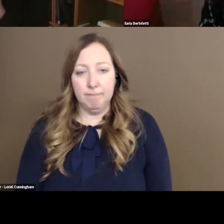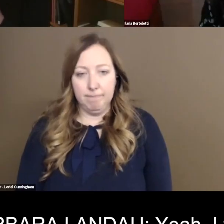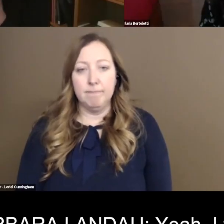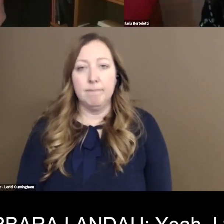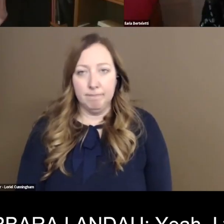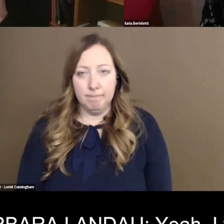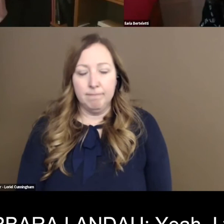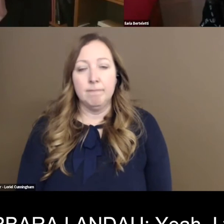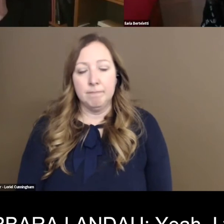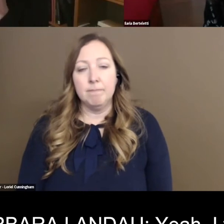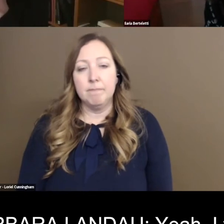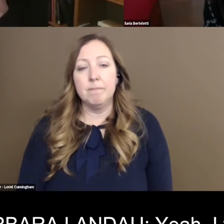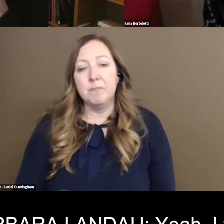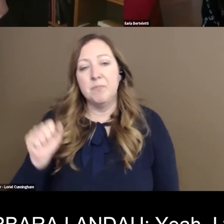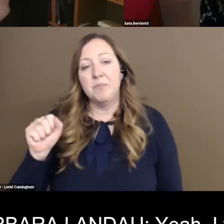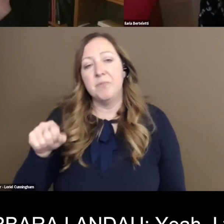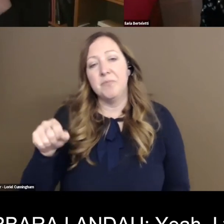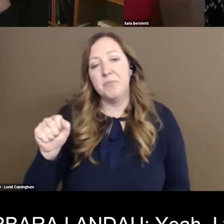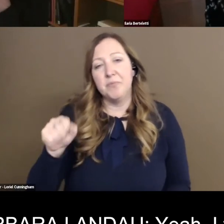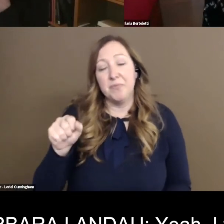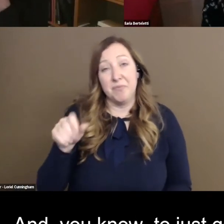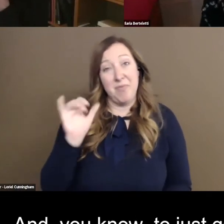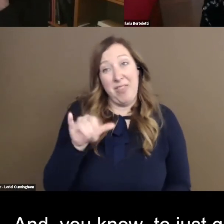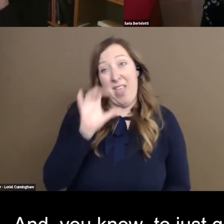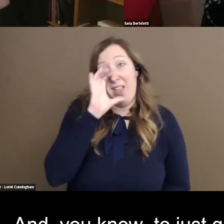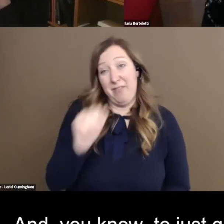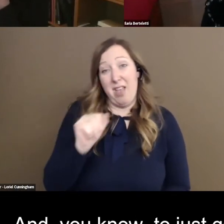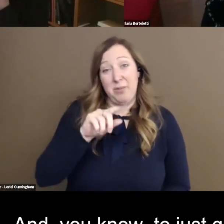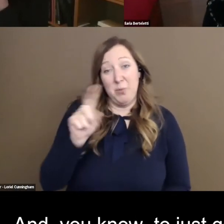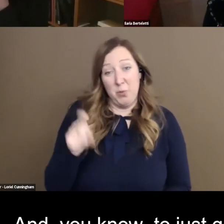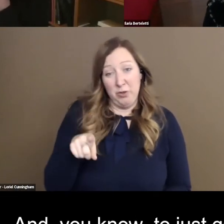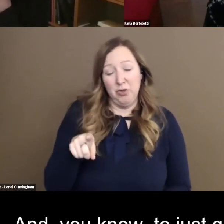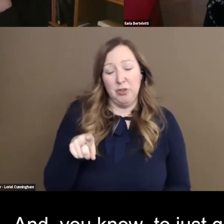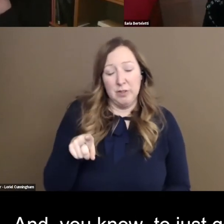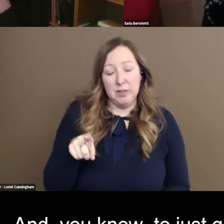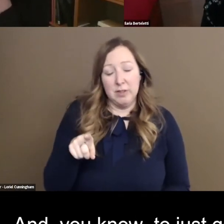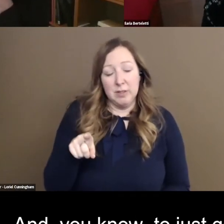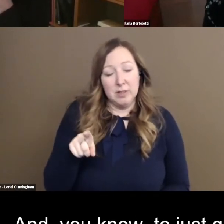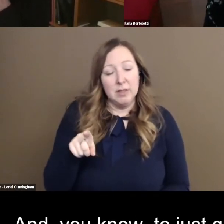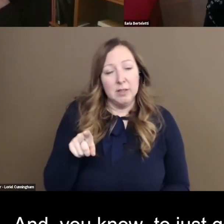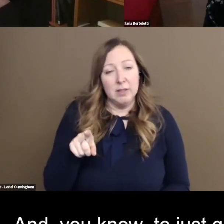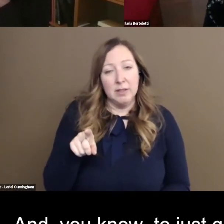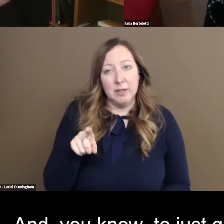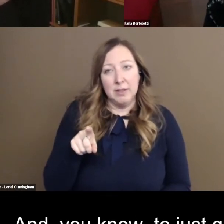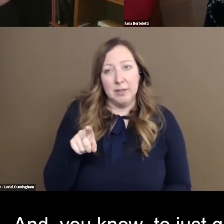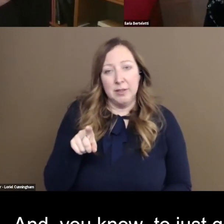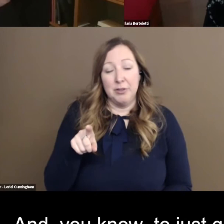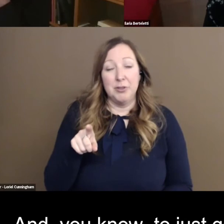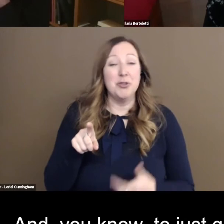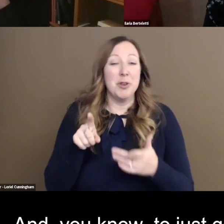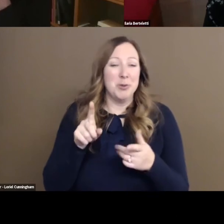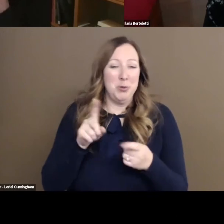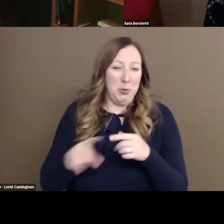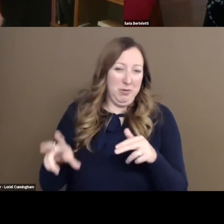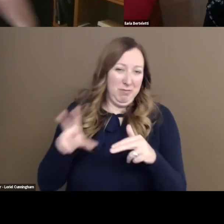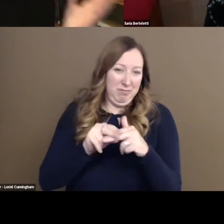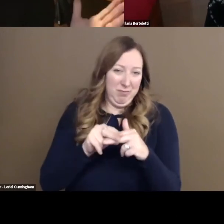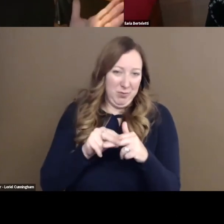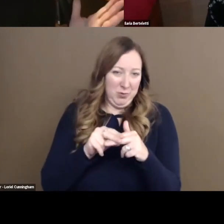yeah i think that's a fascinating question and you know to just go up to where you began